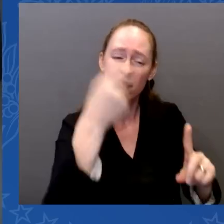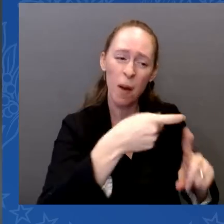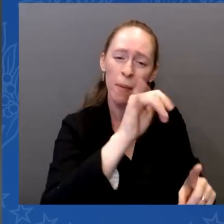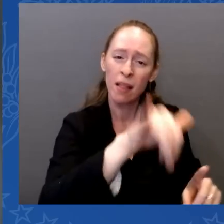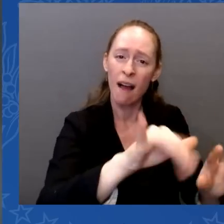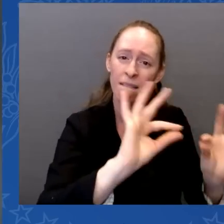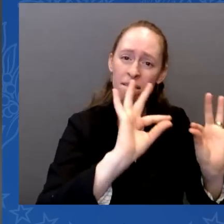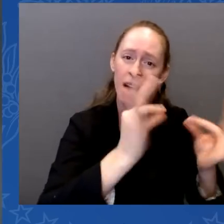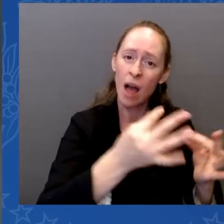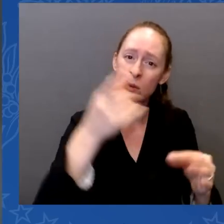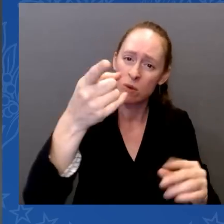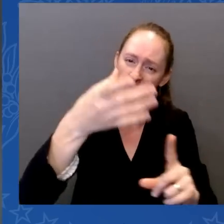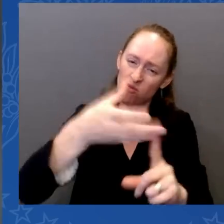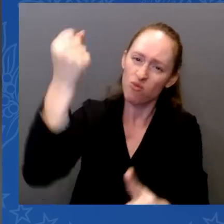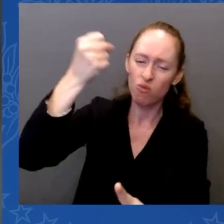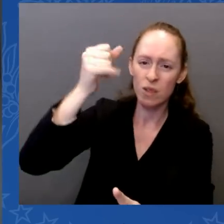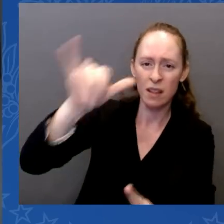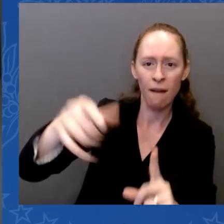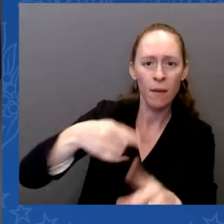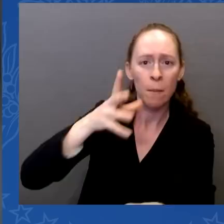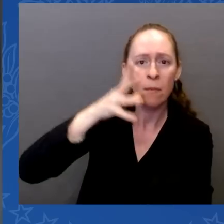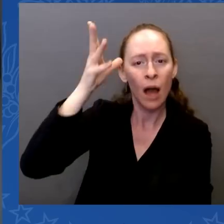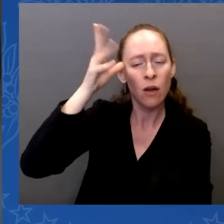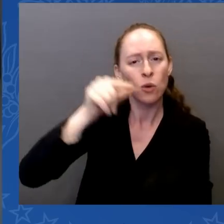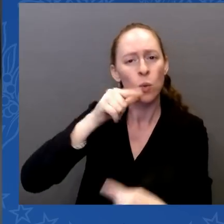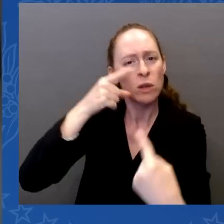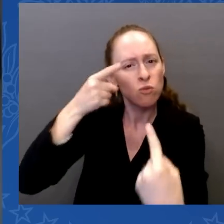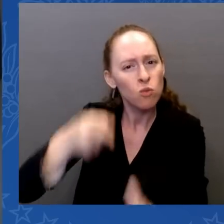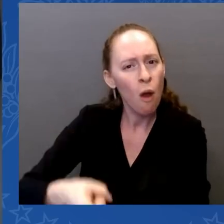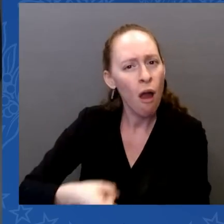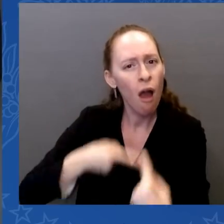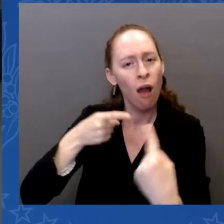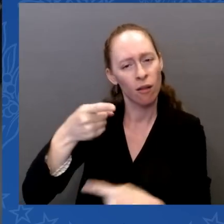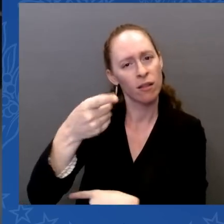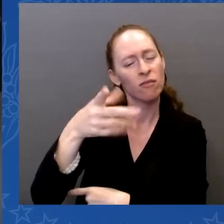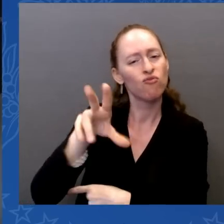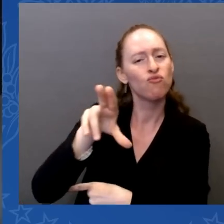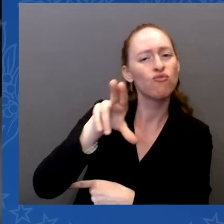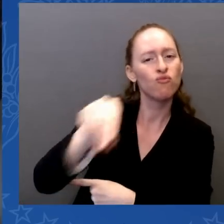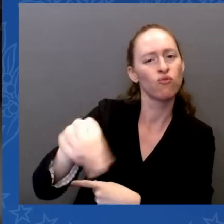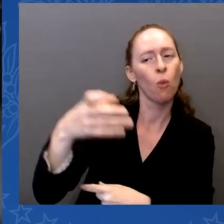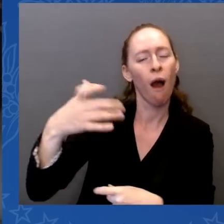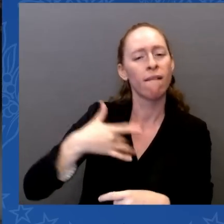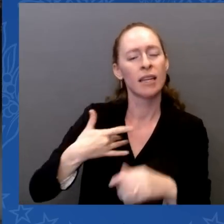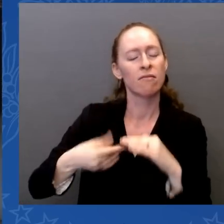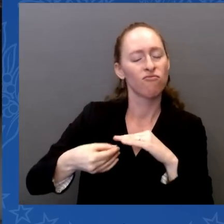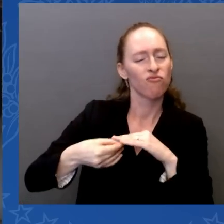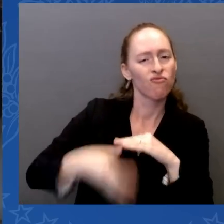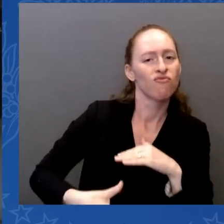You know, well, just imagine. Just imagine if we're able to provide this for everyone --